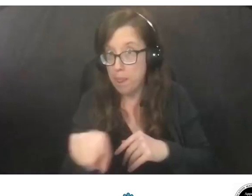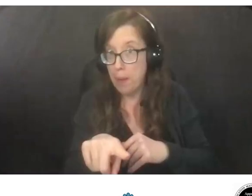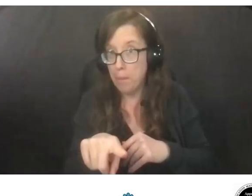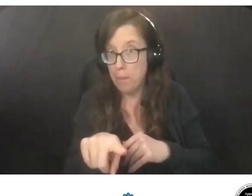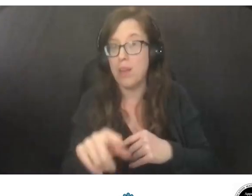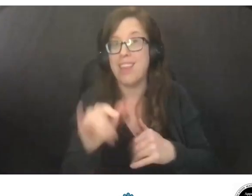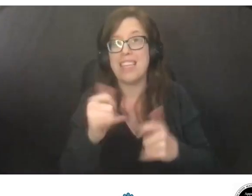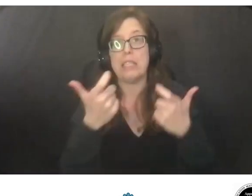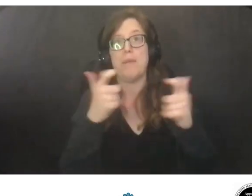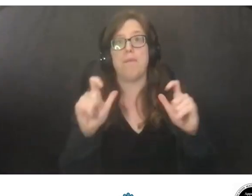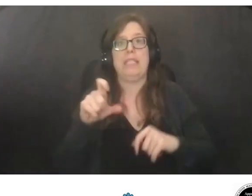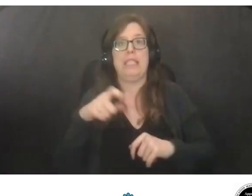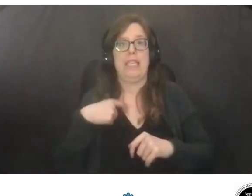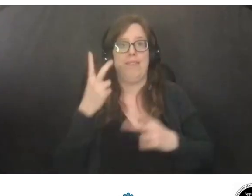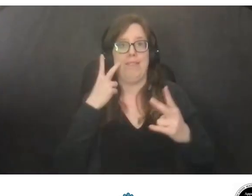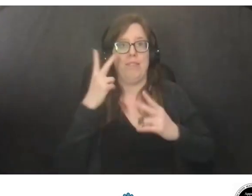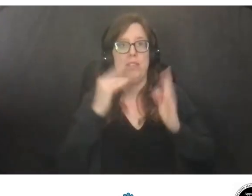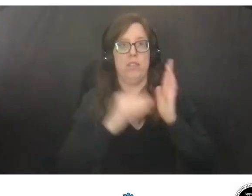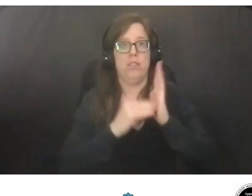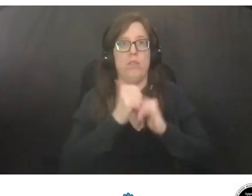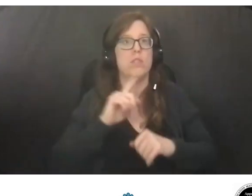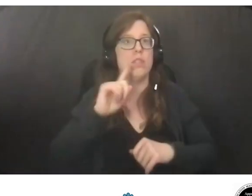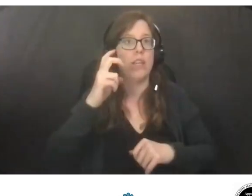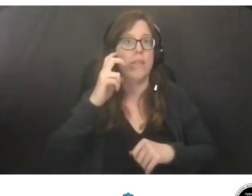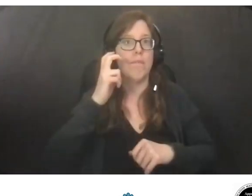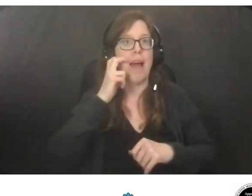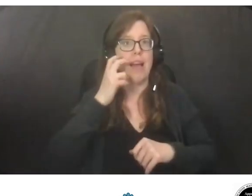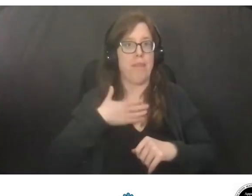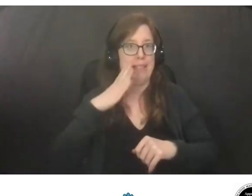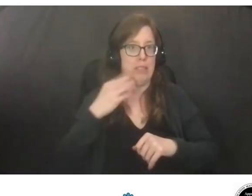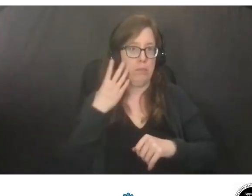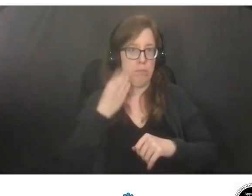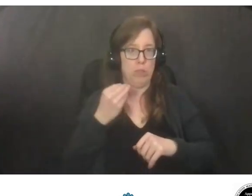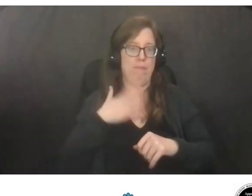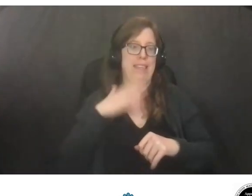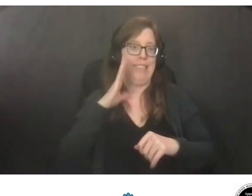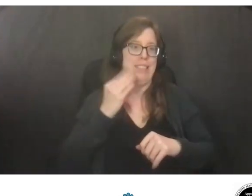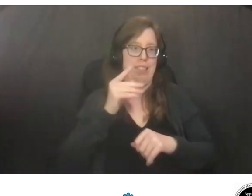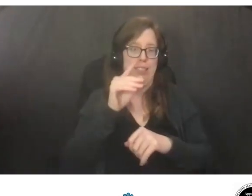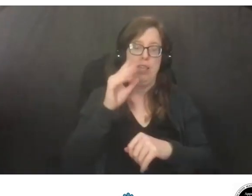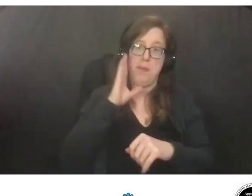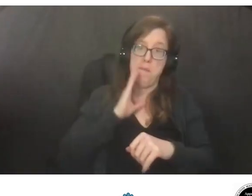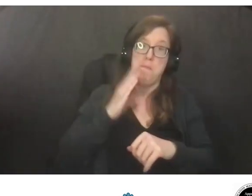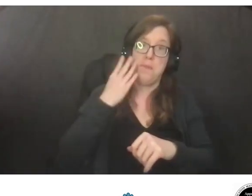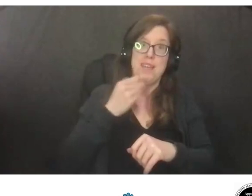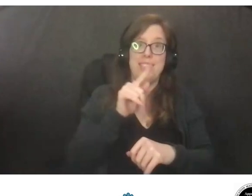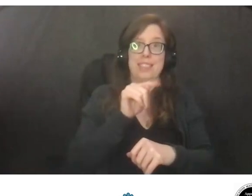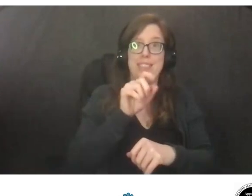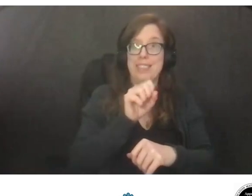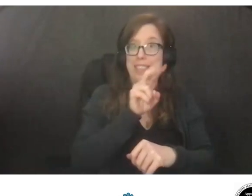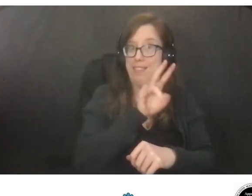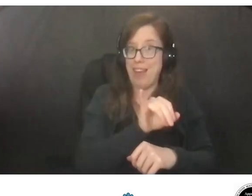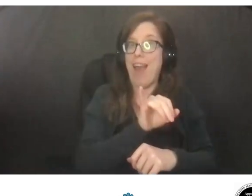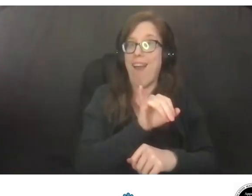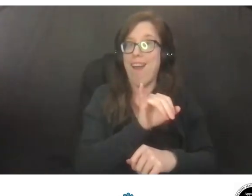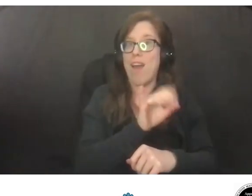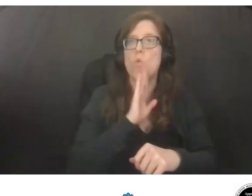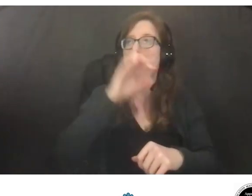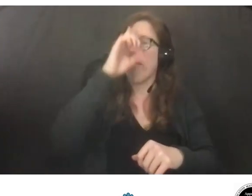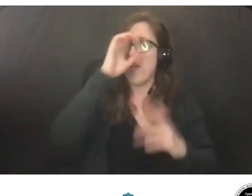big need that I see with my Deaf and Hard of Hearing background. TSBIs, you know, will think